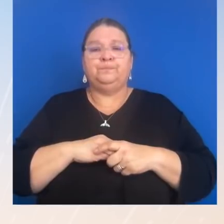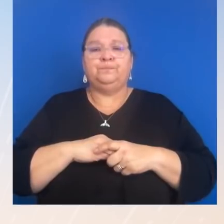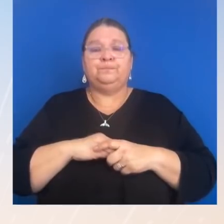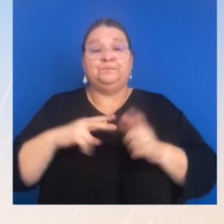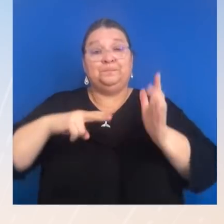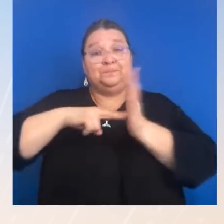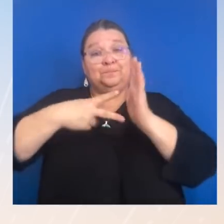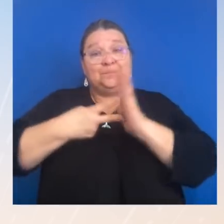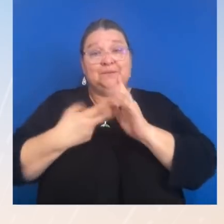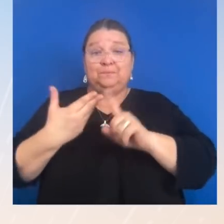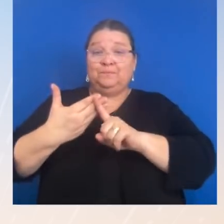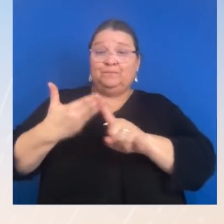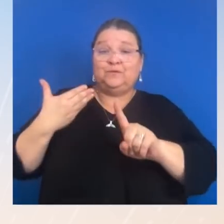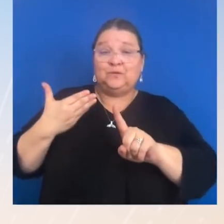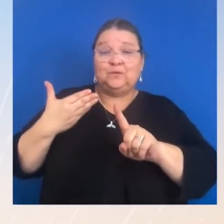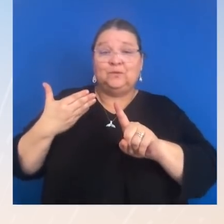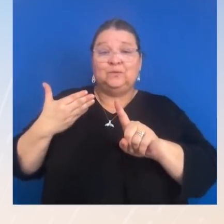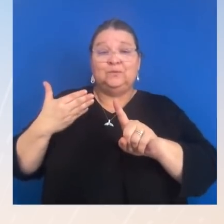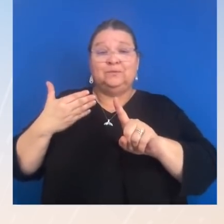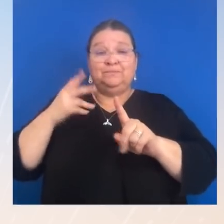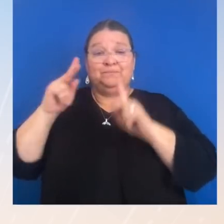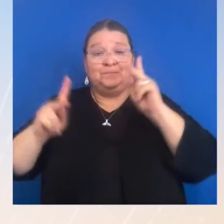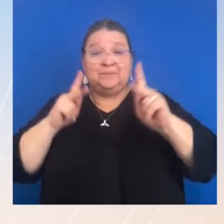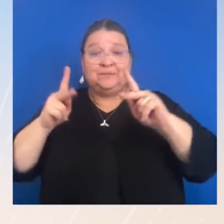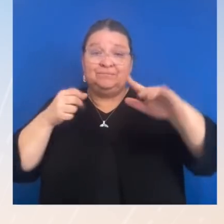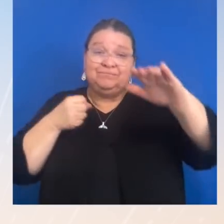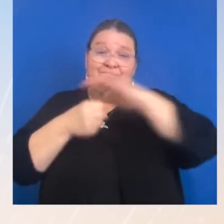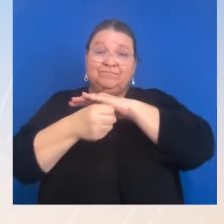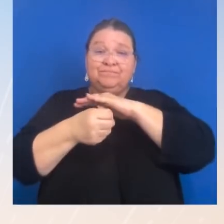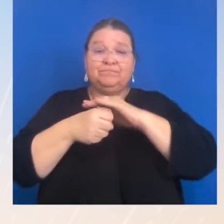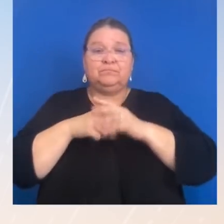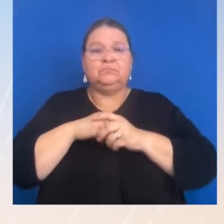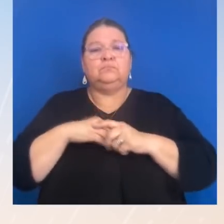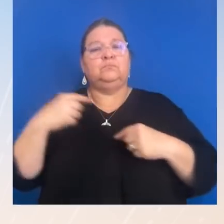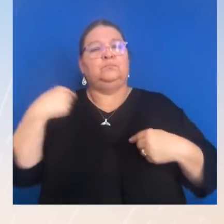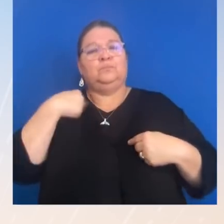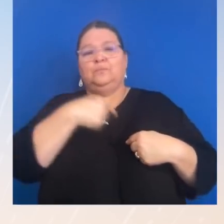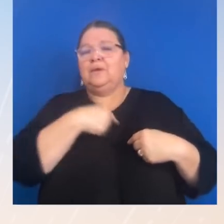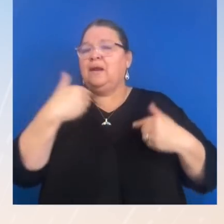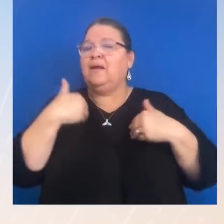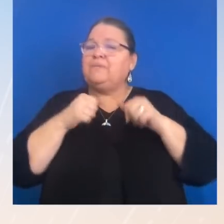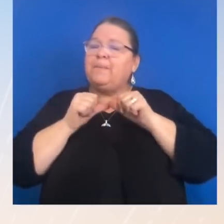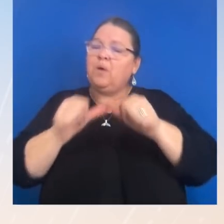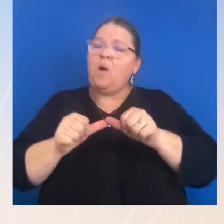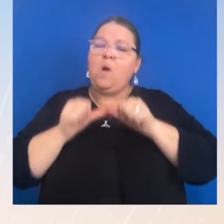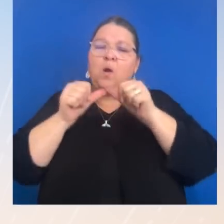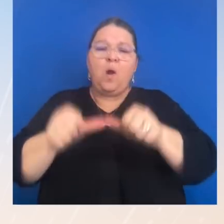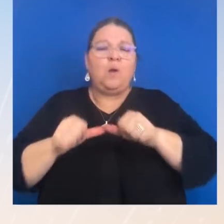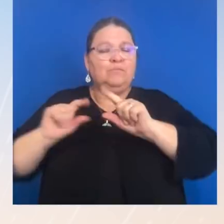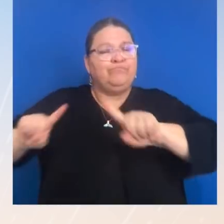When would have been that last time? Ms. Psaki: It had been ongoing for months. The Press: Okay. So the timing of this visit -- I know they said in the call, for example,